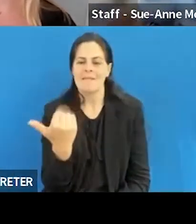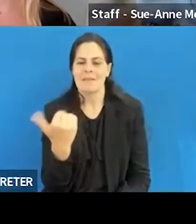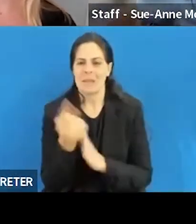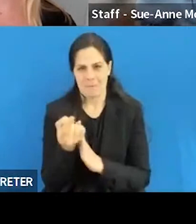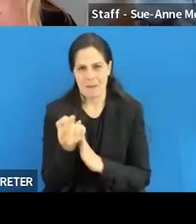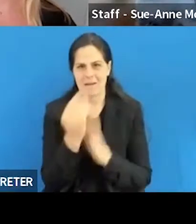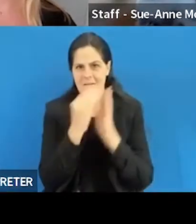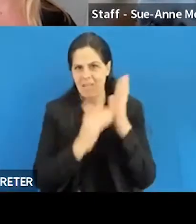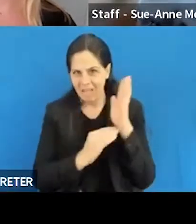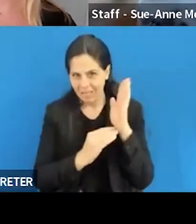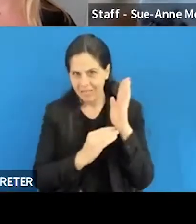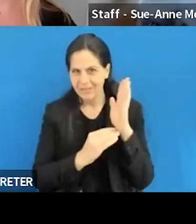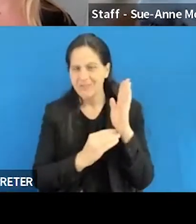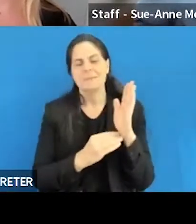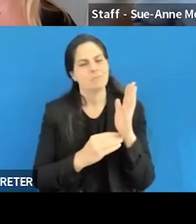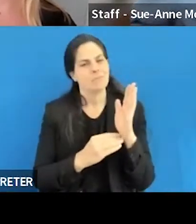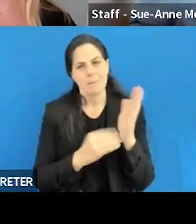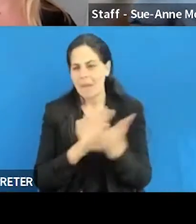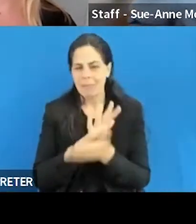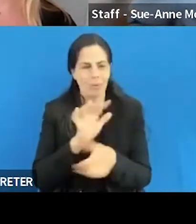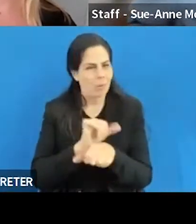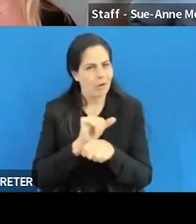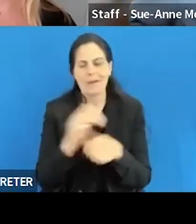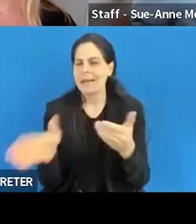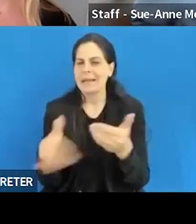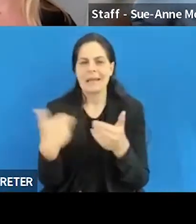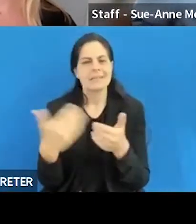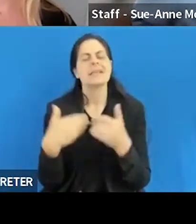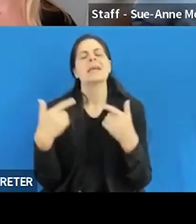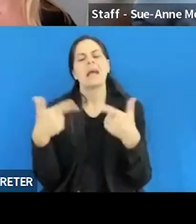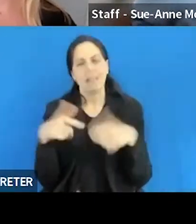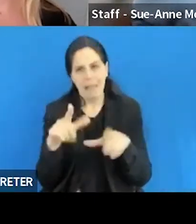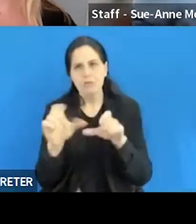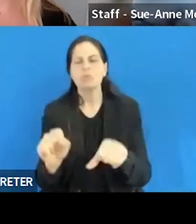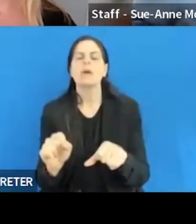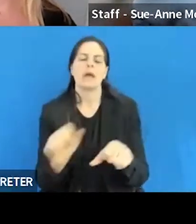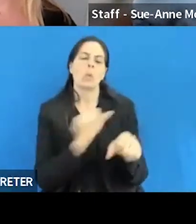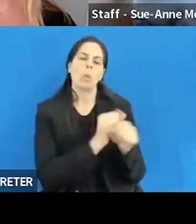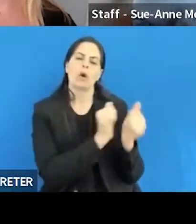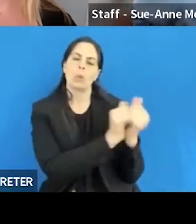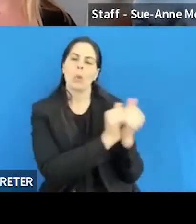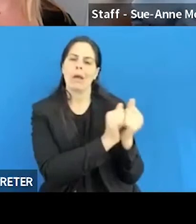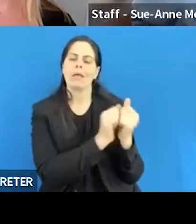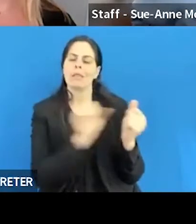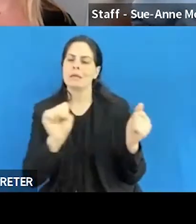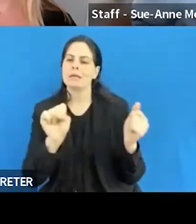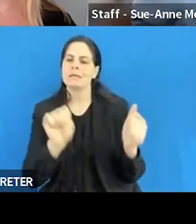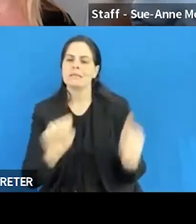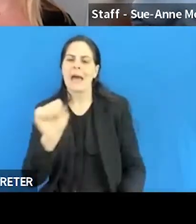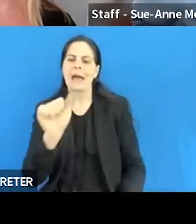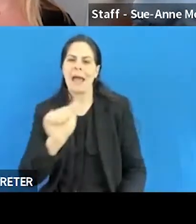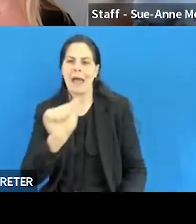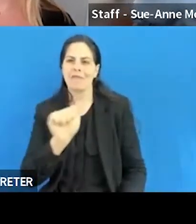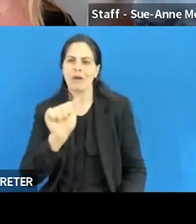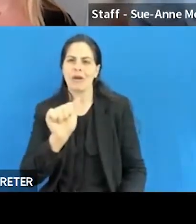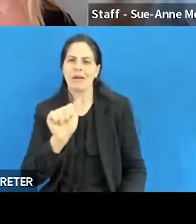allows you to work with and hire SAG-AFTRA members and health and pension opportunities, all of it.